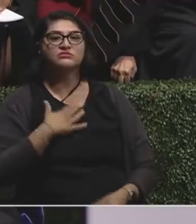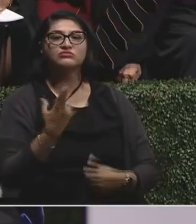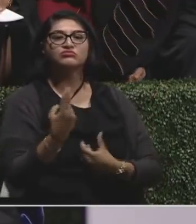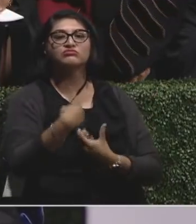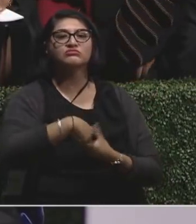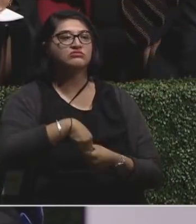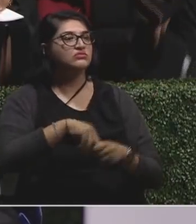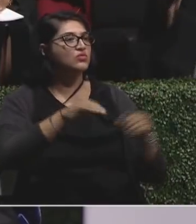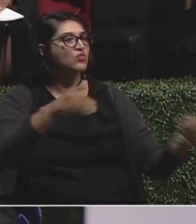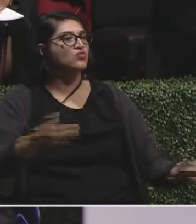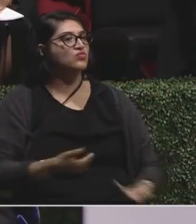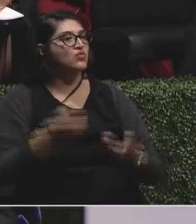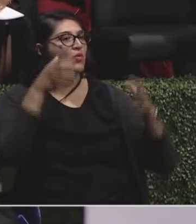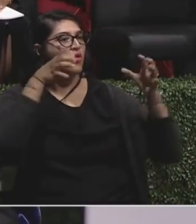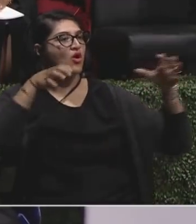THANK YOU. YOU MAY BE SEATED.